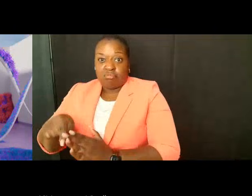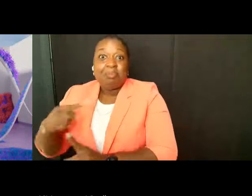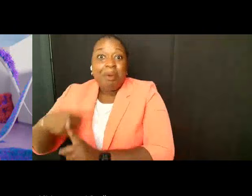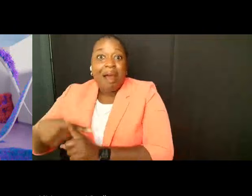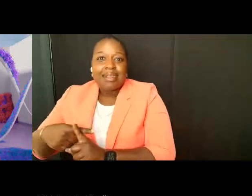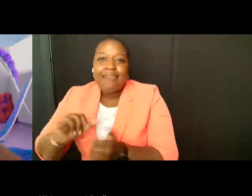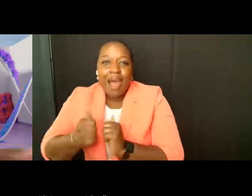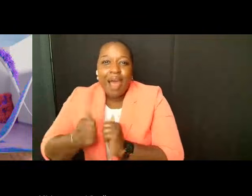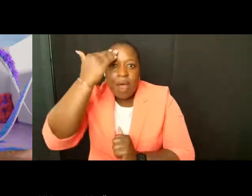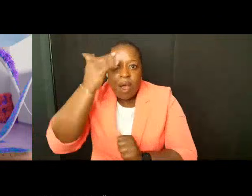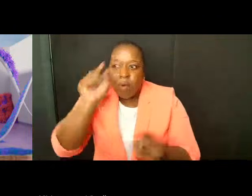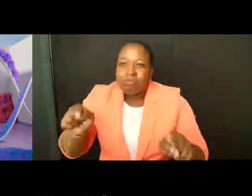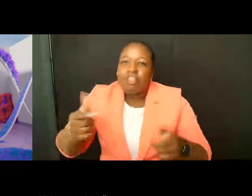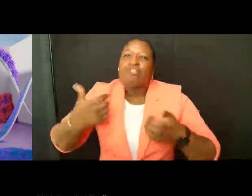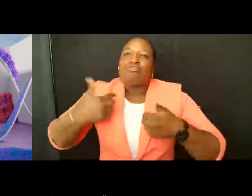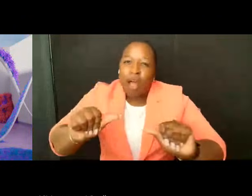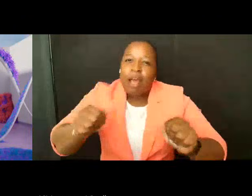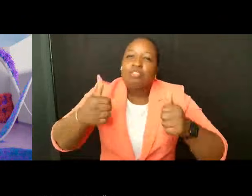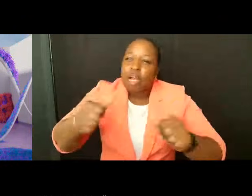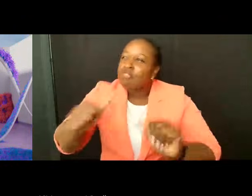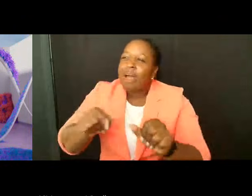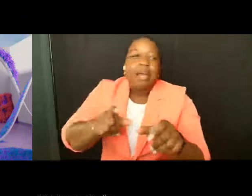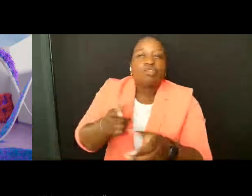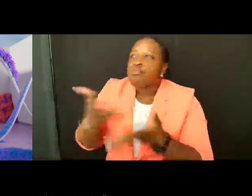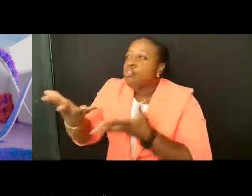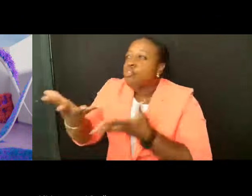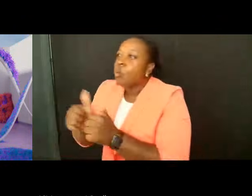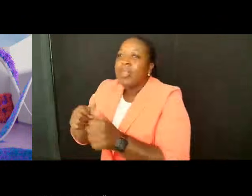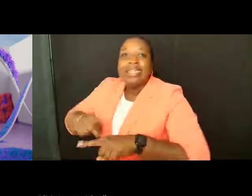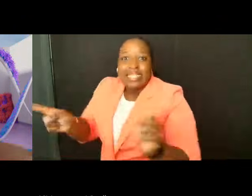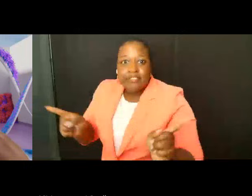and you know, what mechanic do you use? What barber do you use?